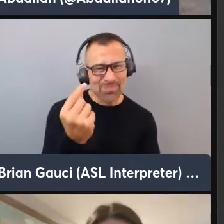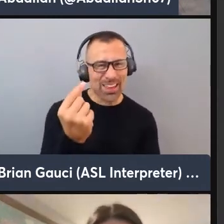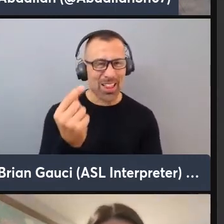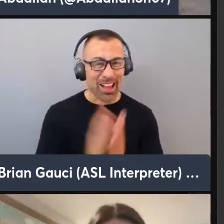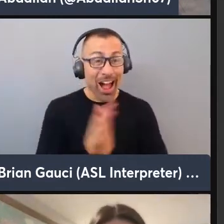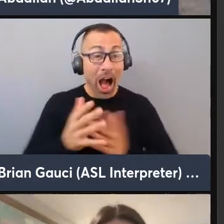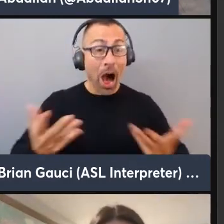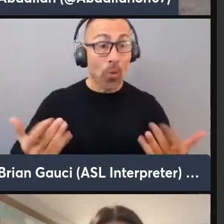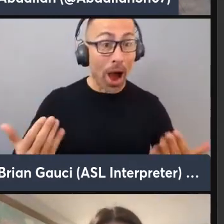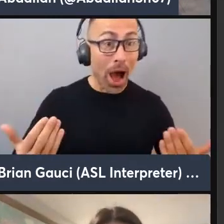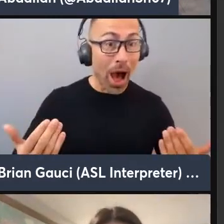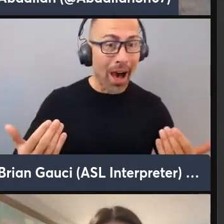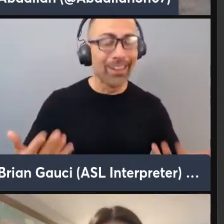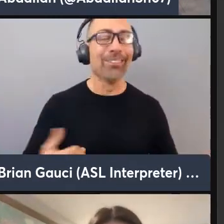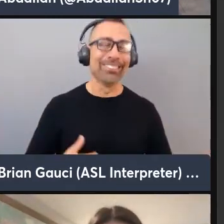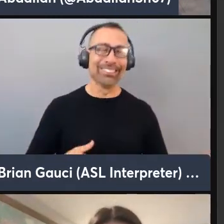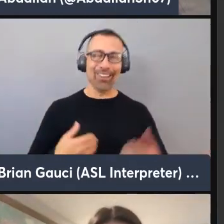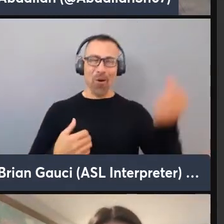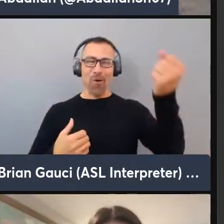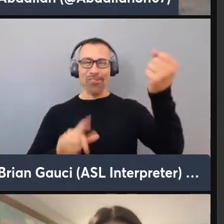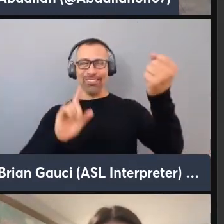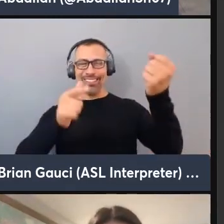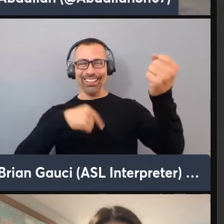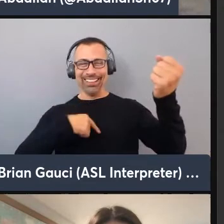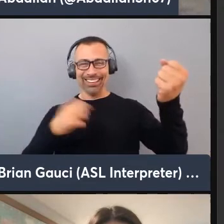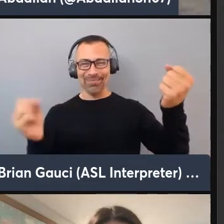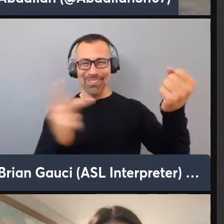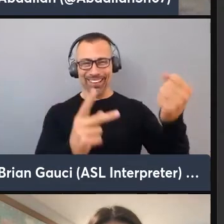Okay, so I'm gonna sign up here,